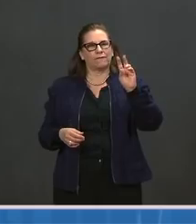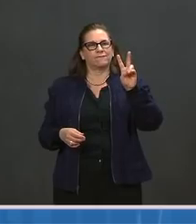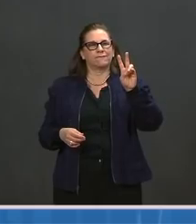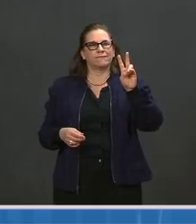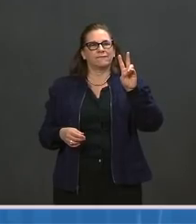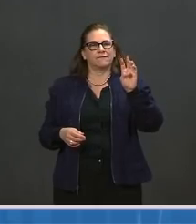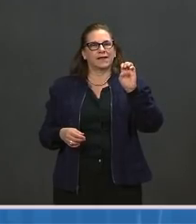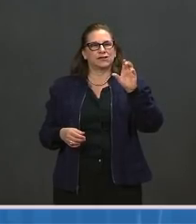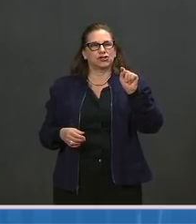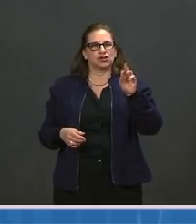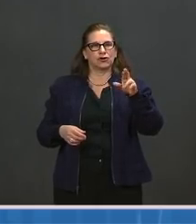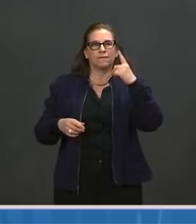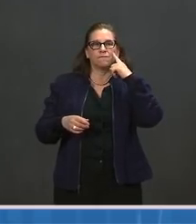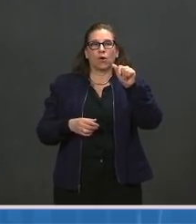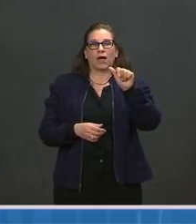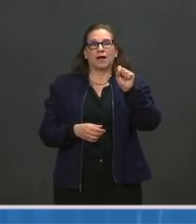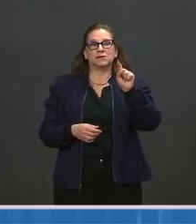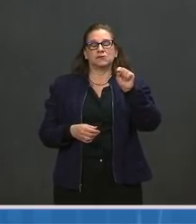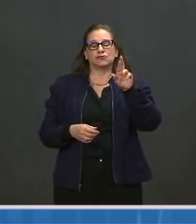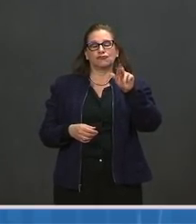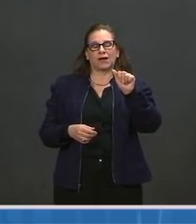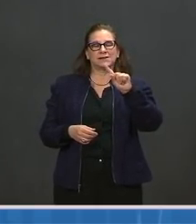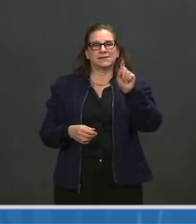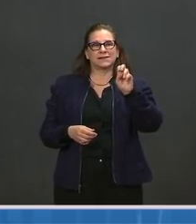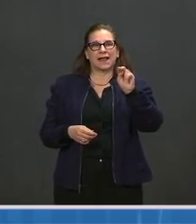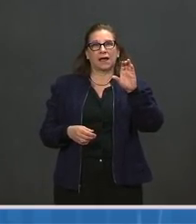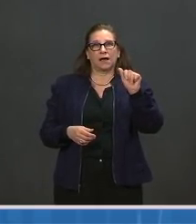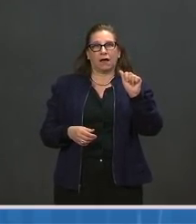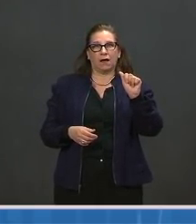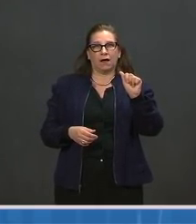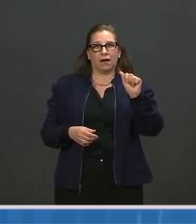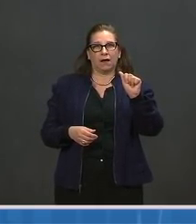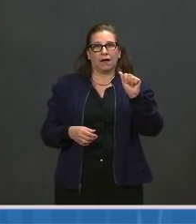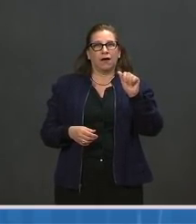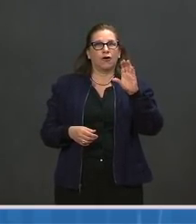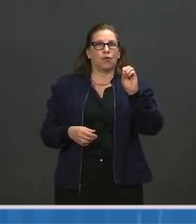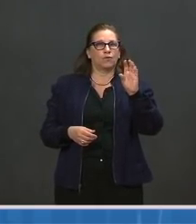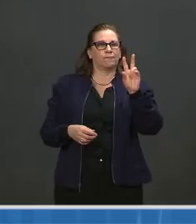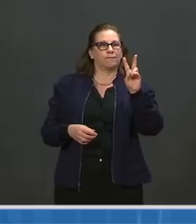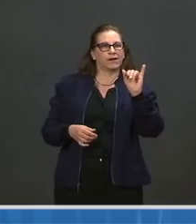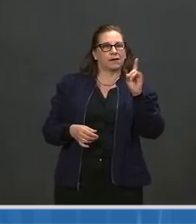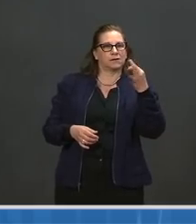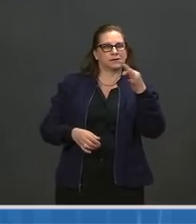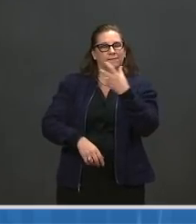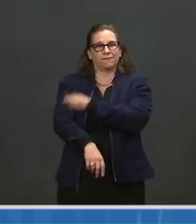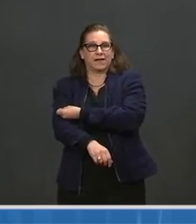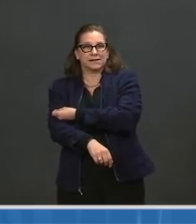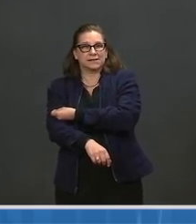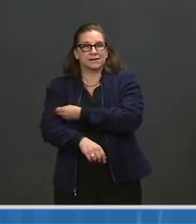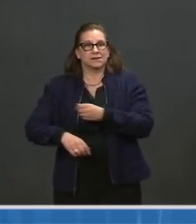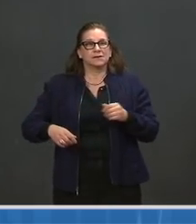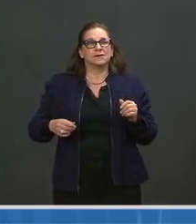Just to refresh your memory, the vector that is used in this platform is a chimp adenovirus